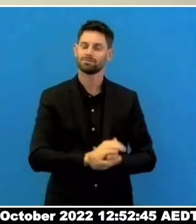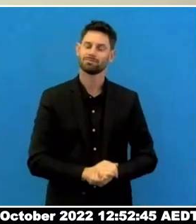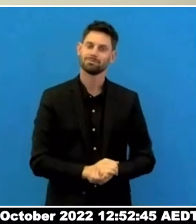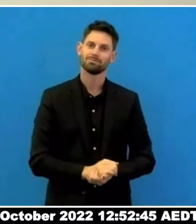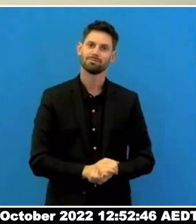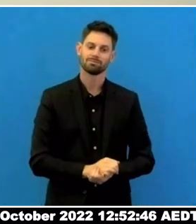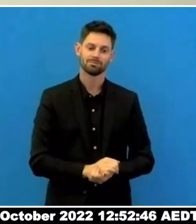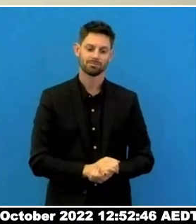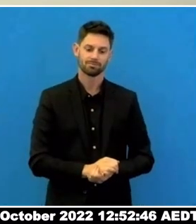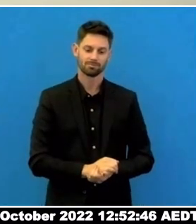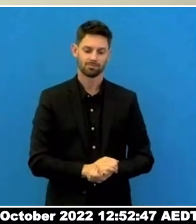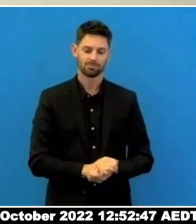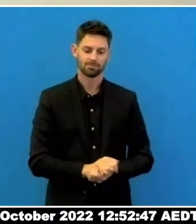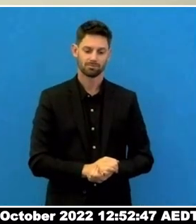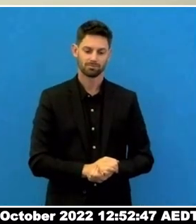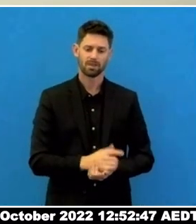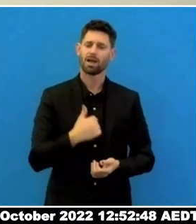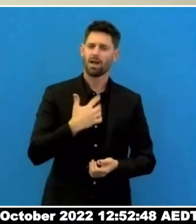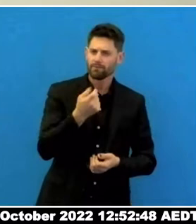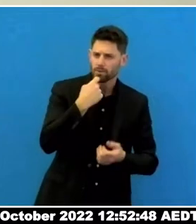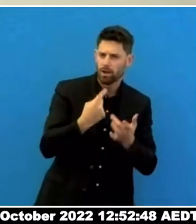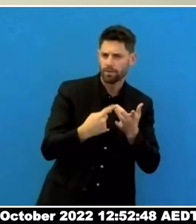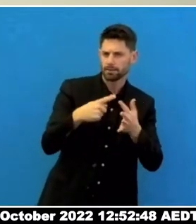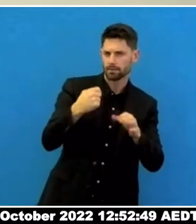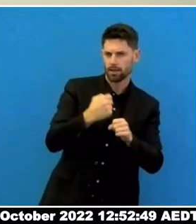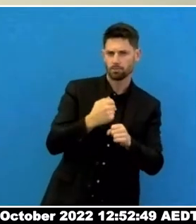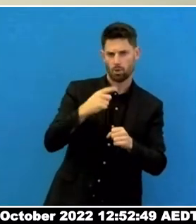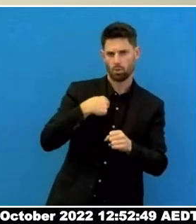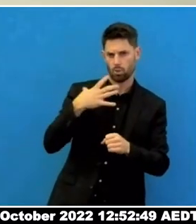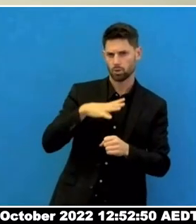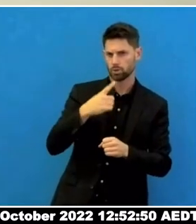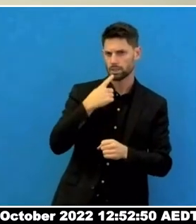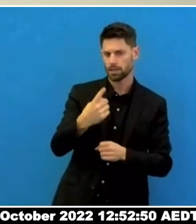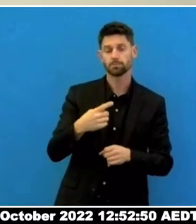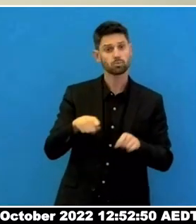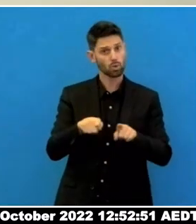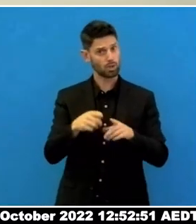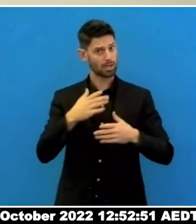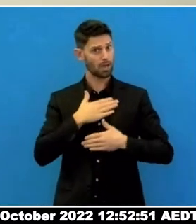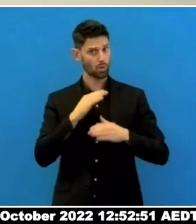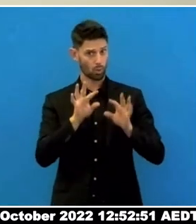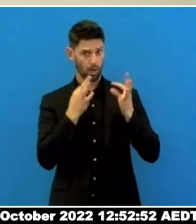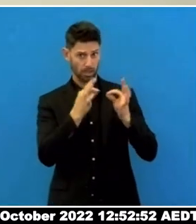Shall I give yes, there is some more examples here as well. So, the other thing that we do is we work closely with some mental health services,